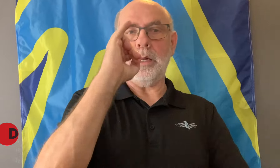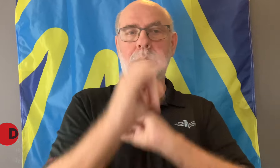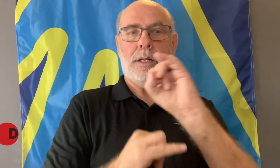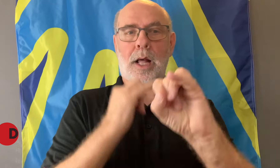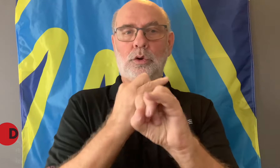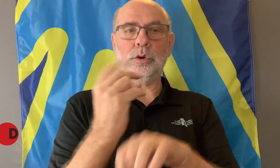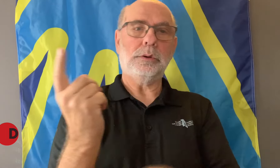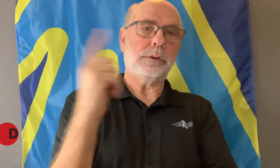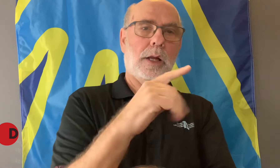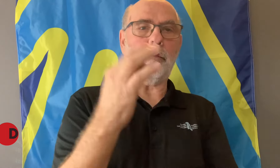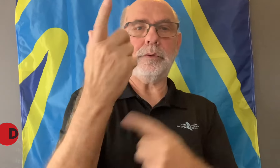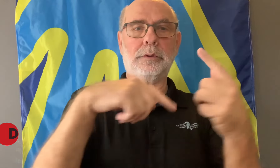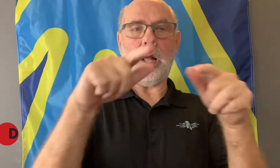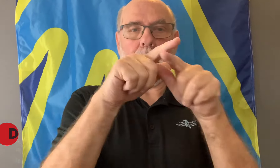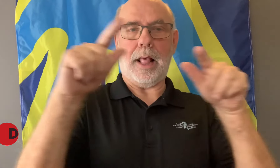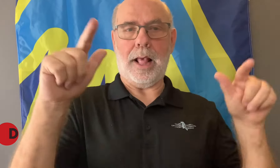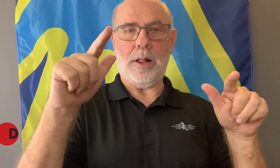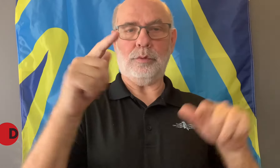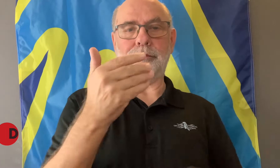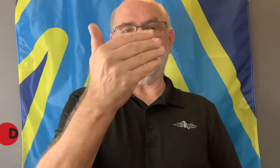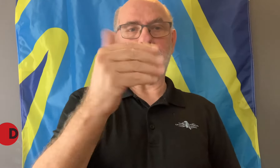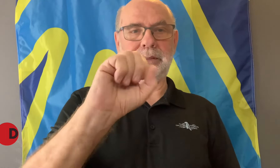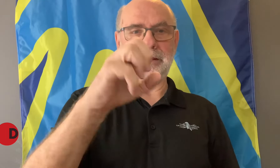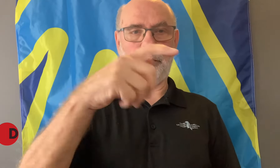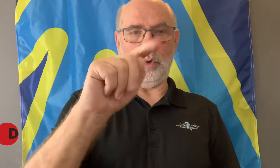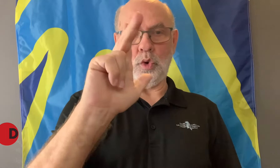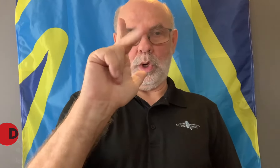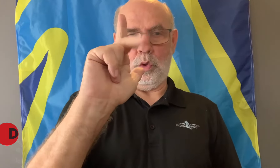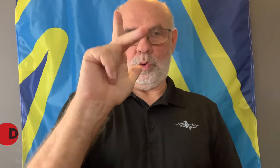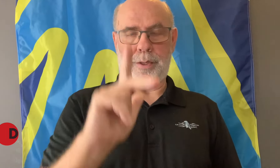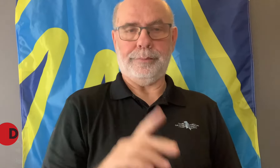"International Day of Sign Languages on September 23rd.